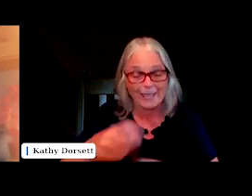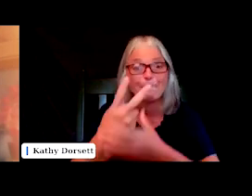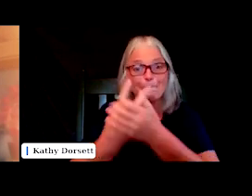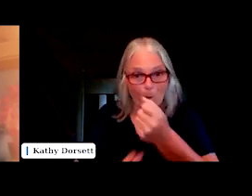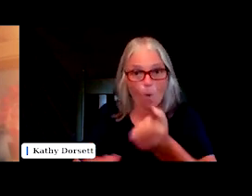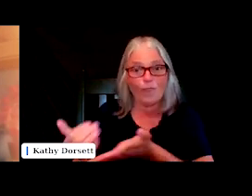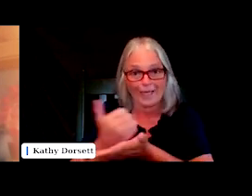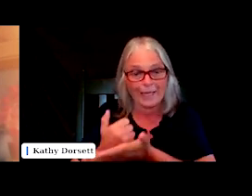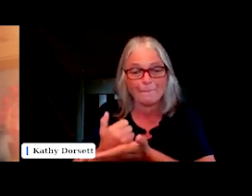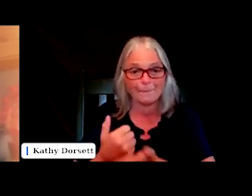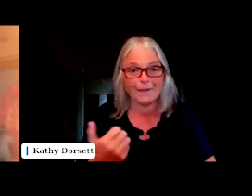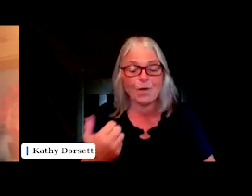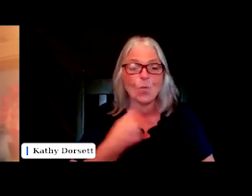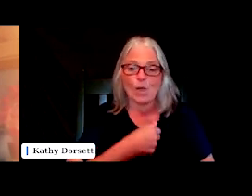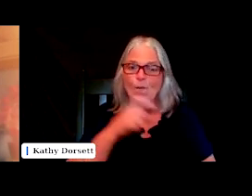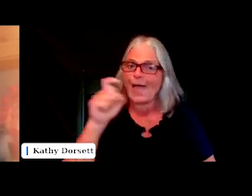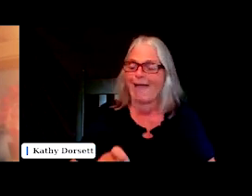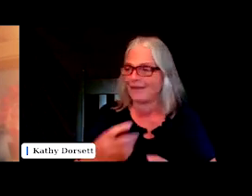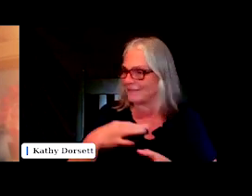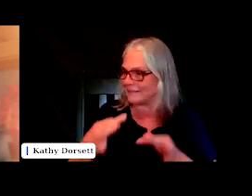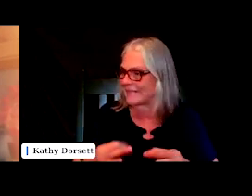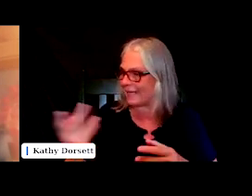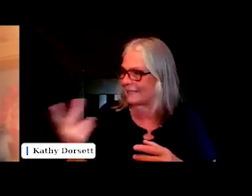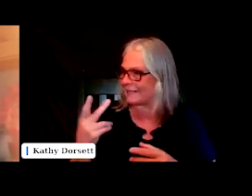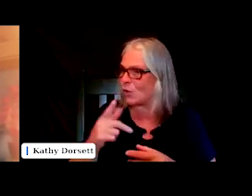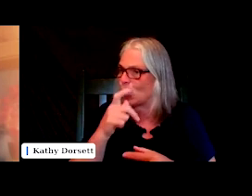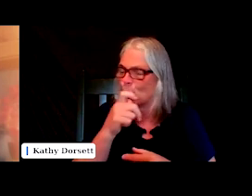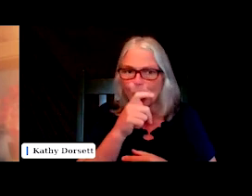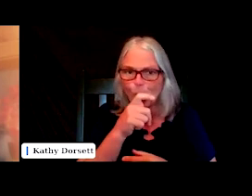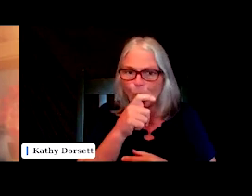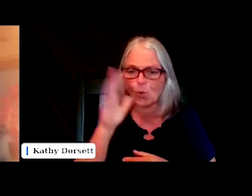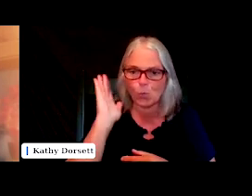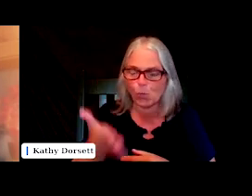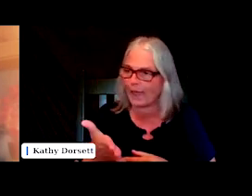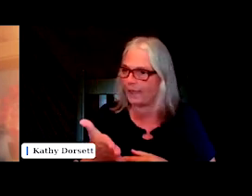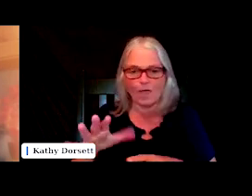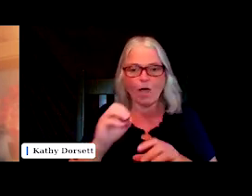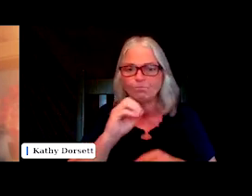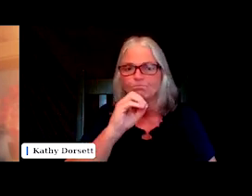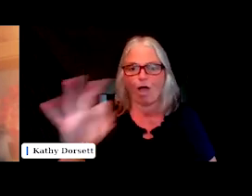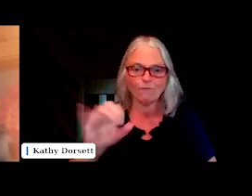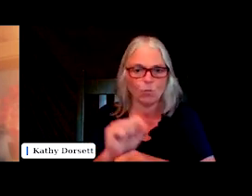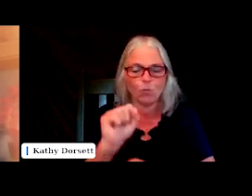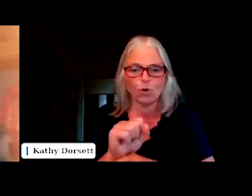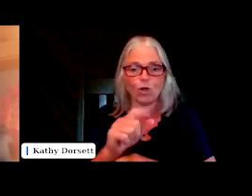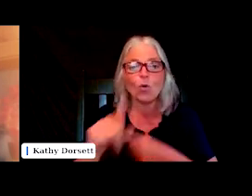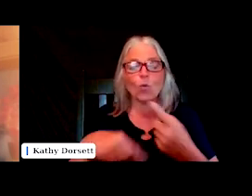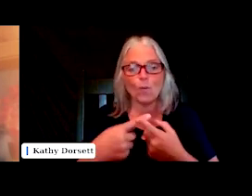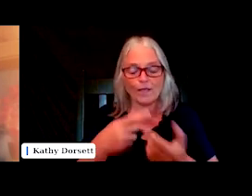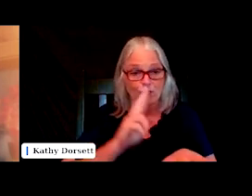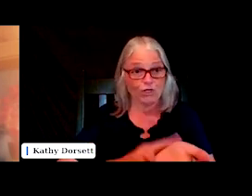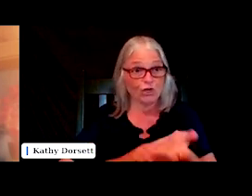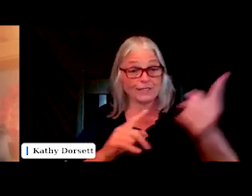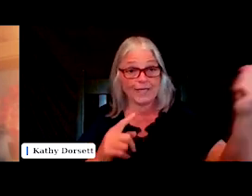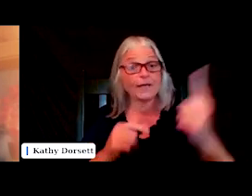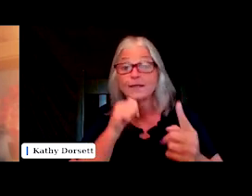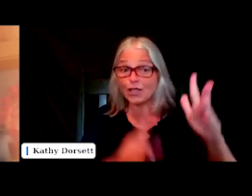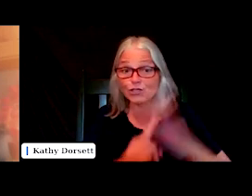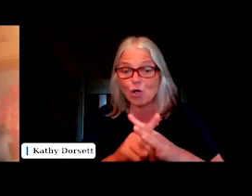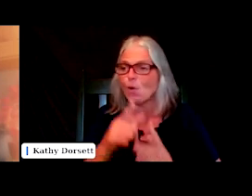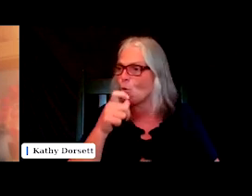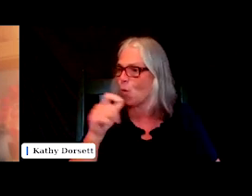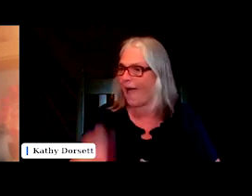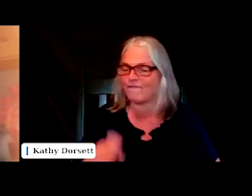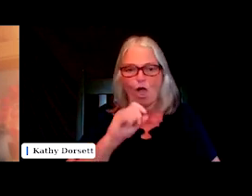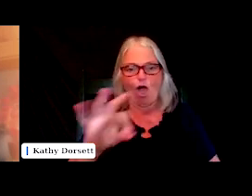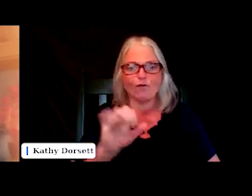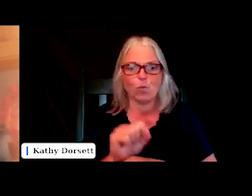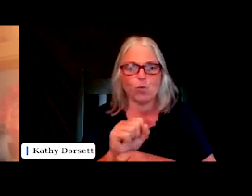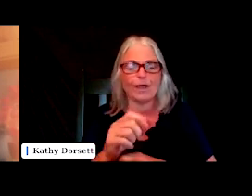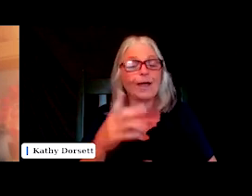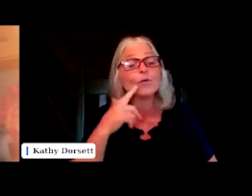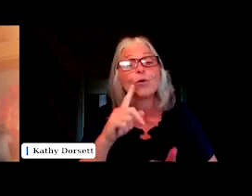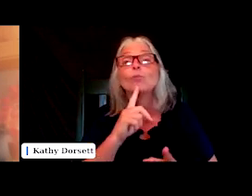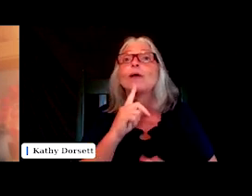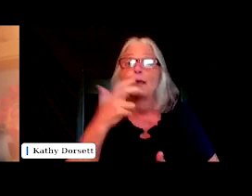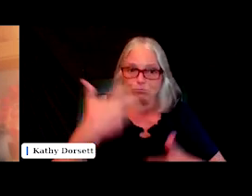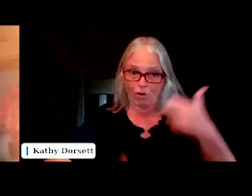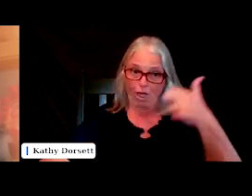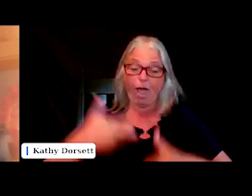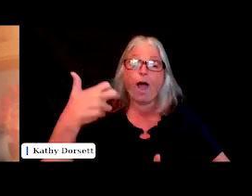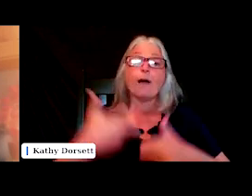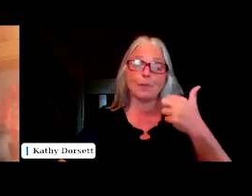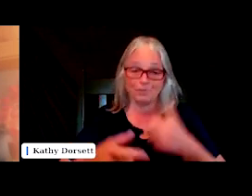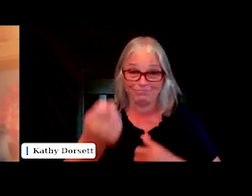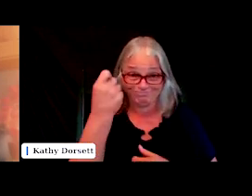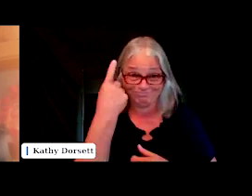We would have to decide. Who is going to call in and take off work when a nurse from an agency didn't show up and it got to be pretty problematic, as you can imagine.